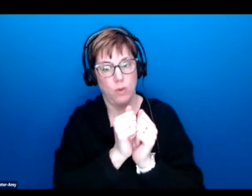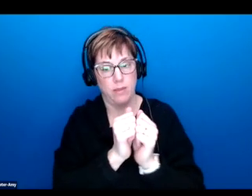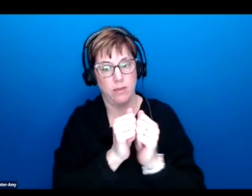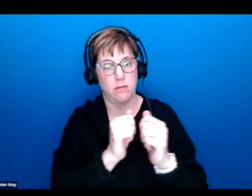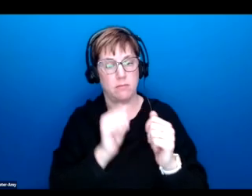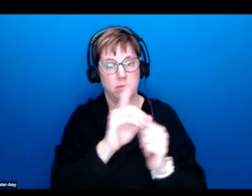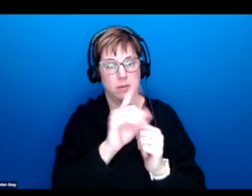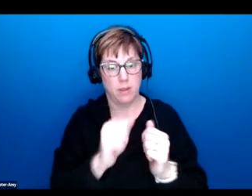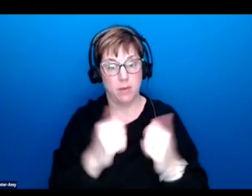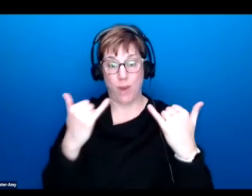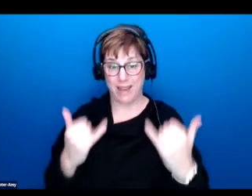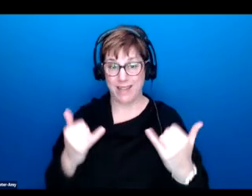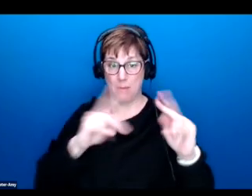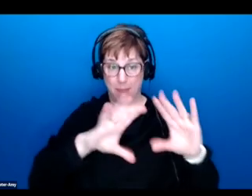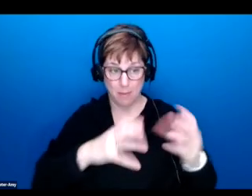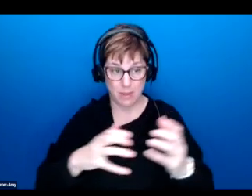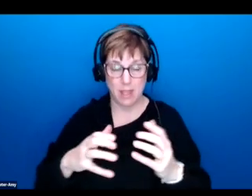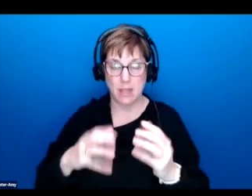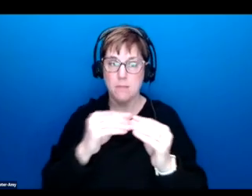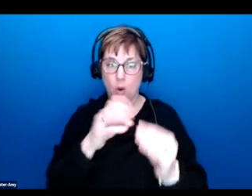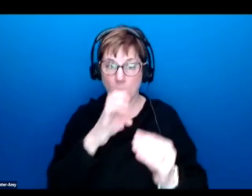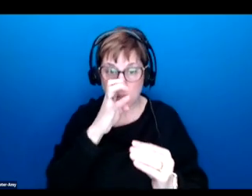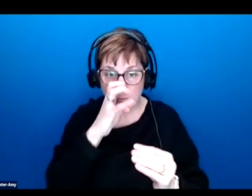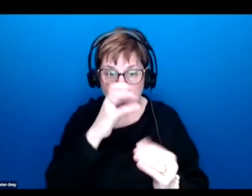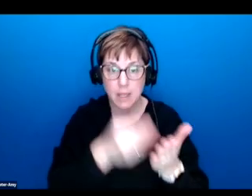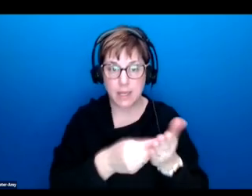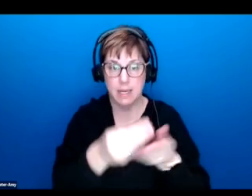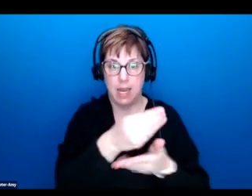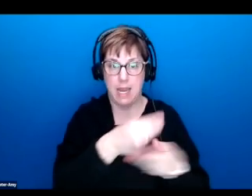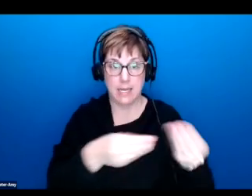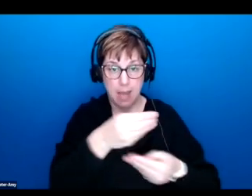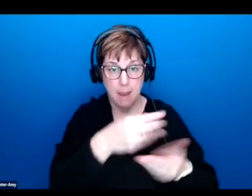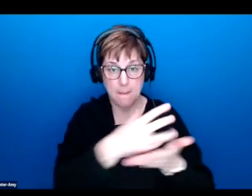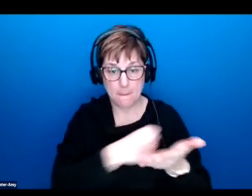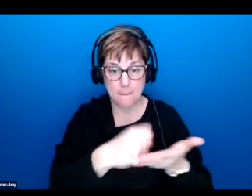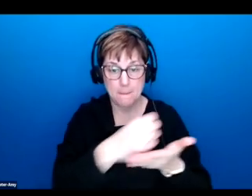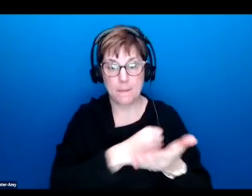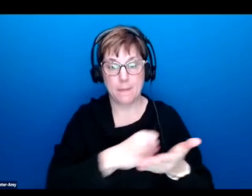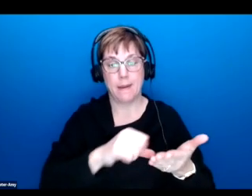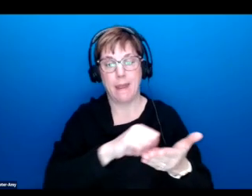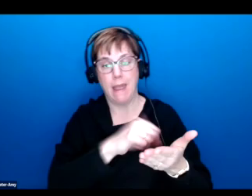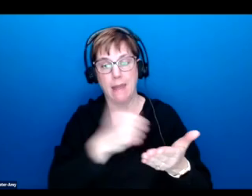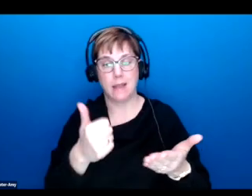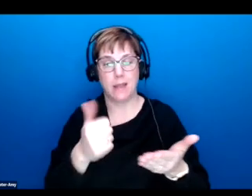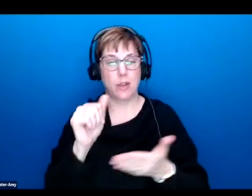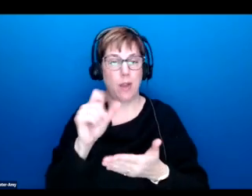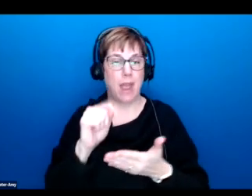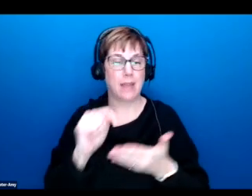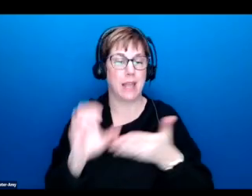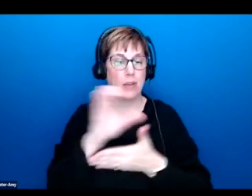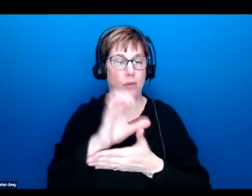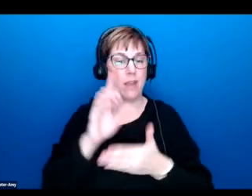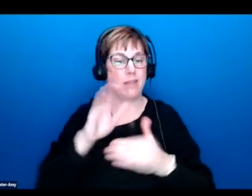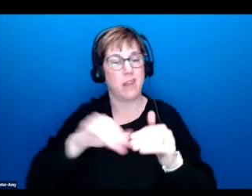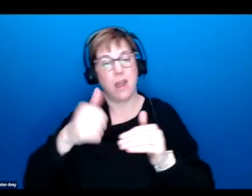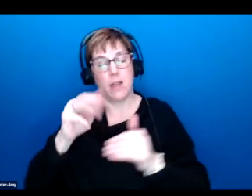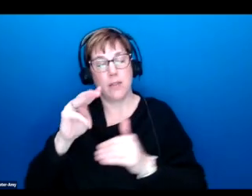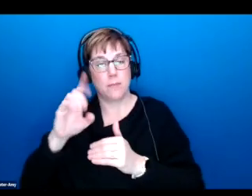more stringent income and asset criteria than other Medicaid recipients. And when these populations enroll in Medicare,